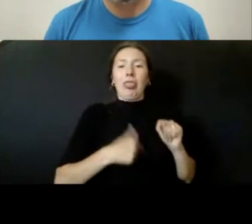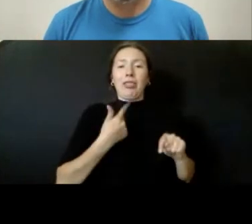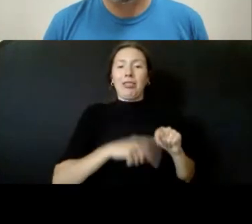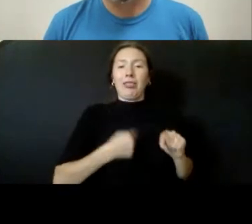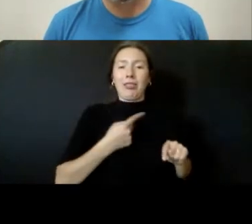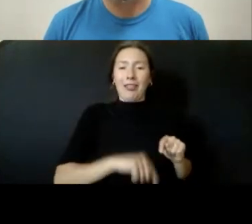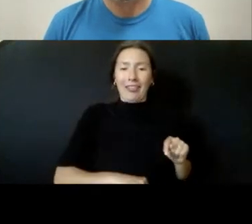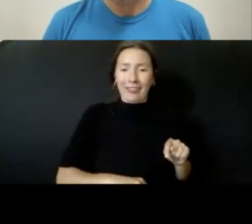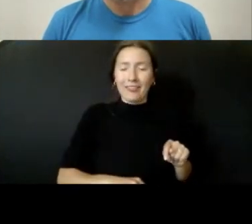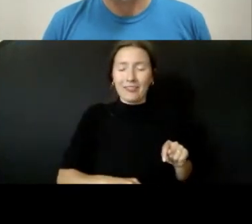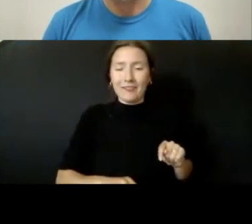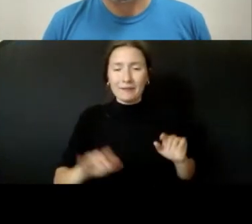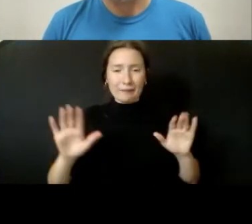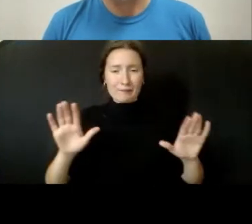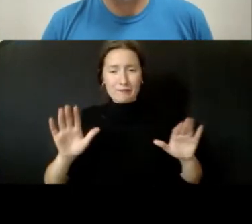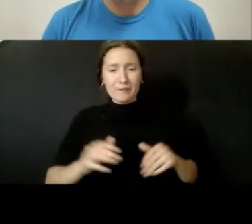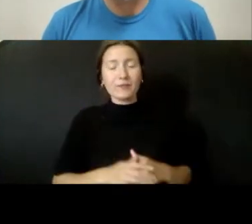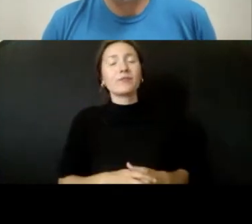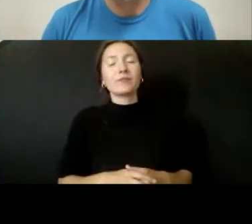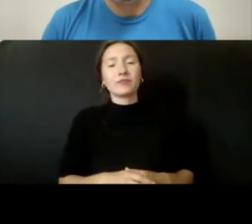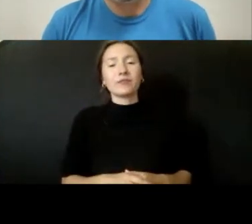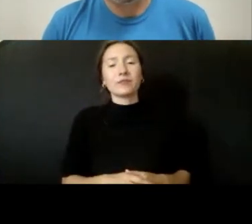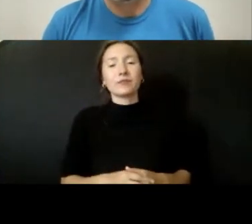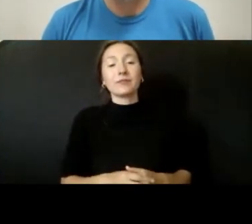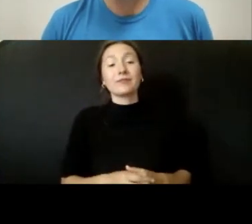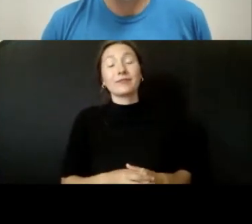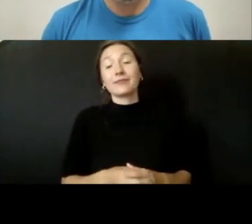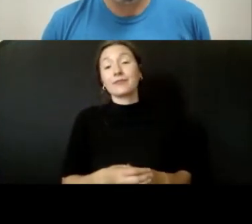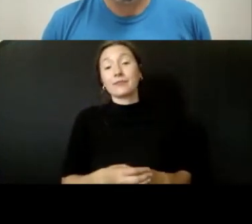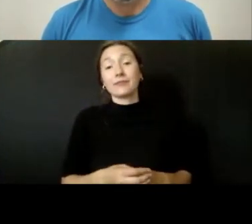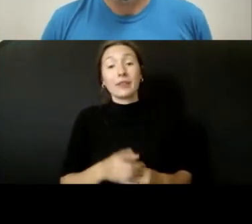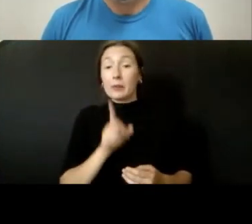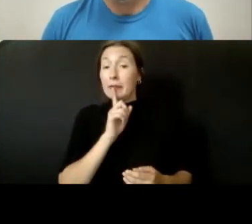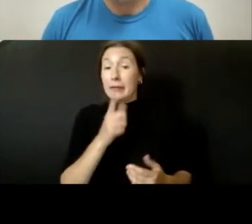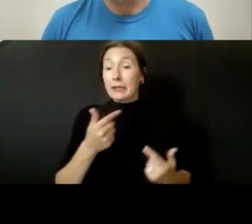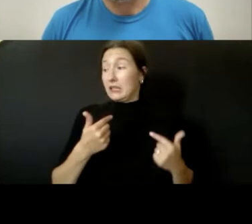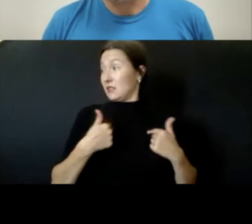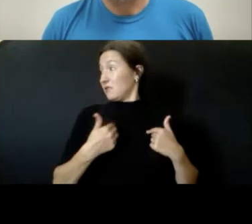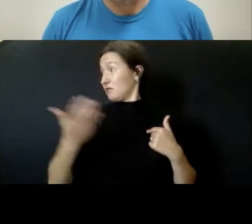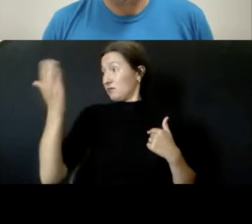and it was a little bit harder to find information then it's not anymore it's all out there they're